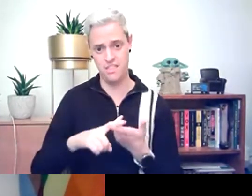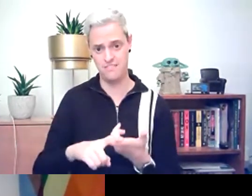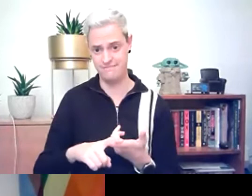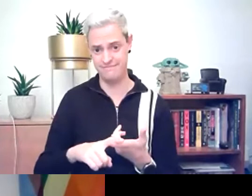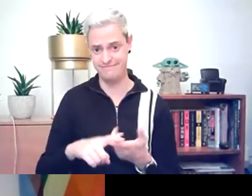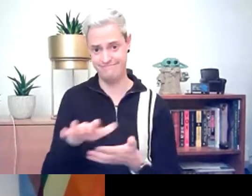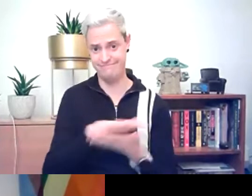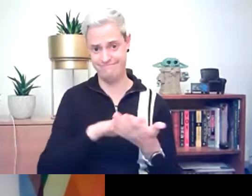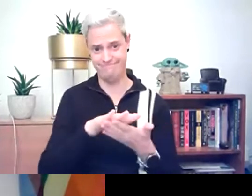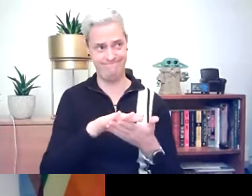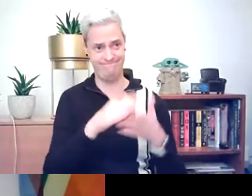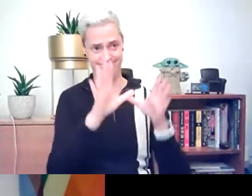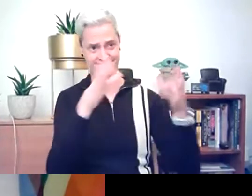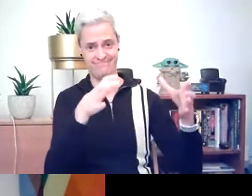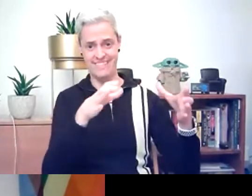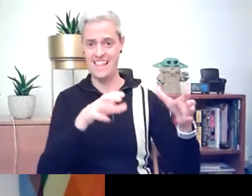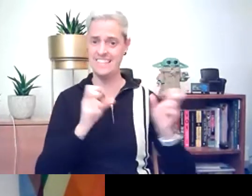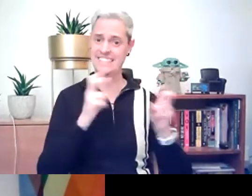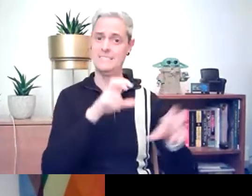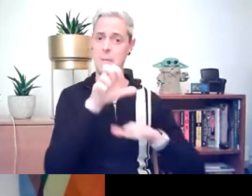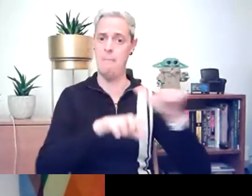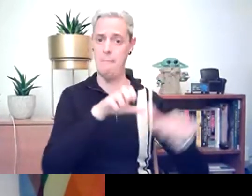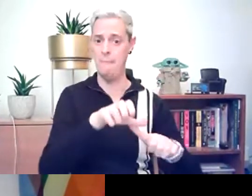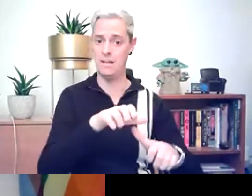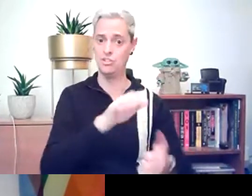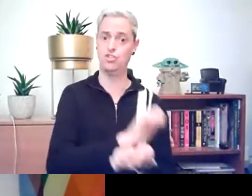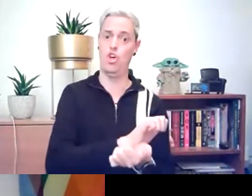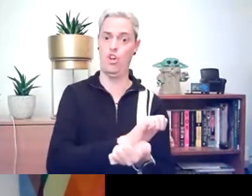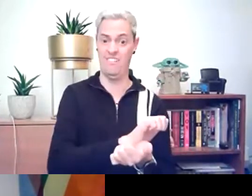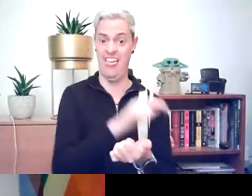we're trapped in a lot of the time. 18:27:02 And we need to know when to step